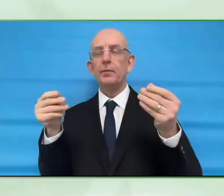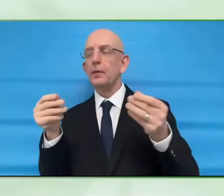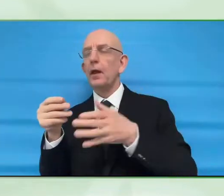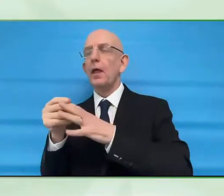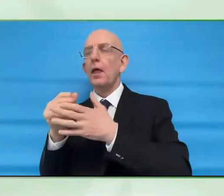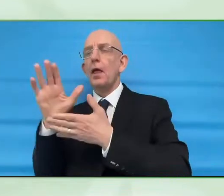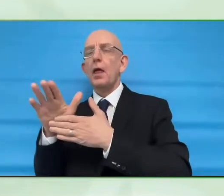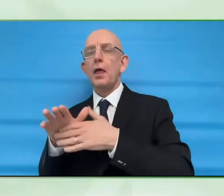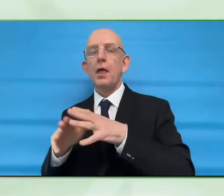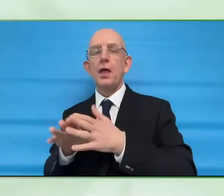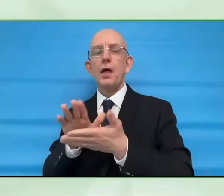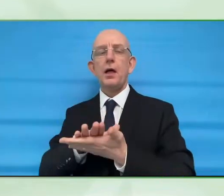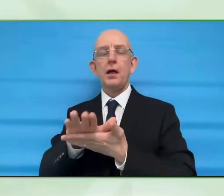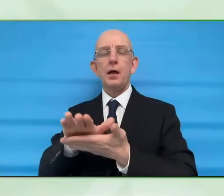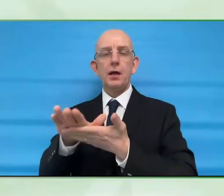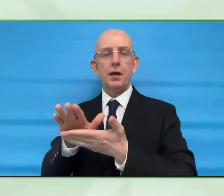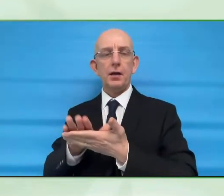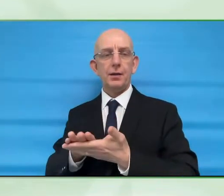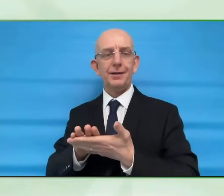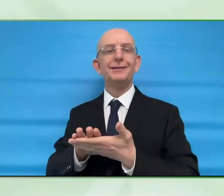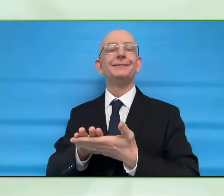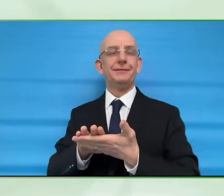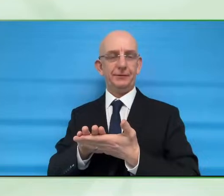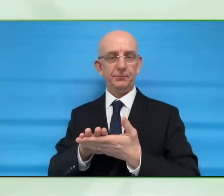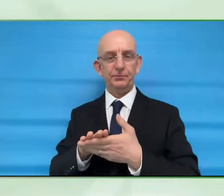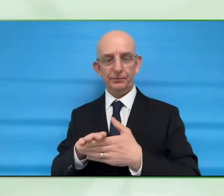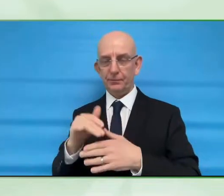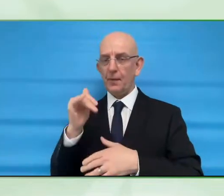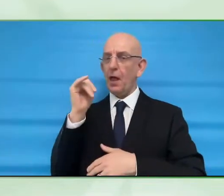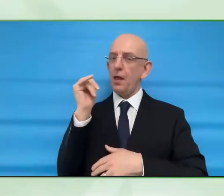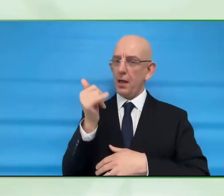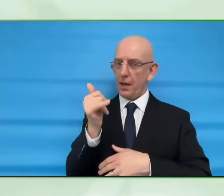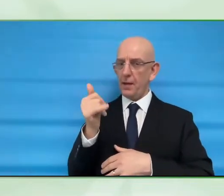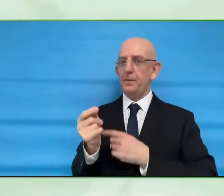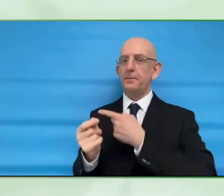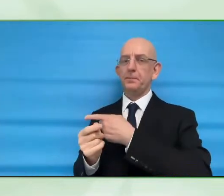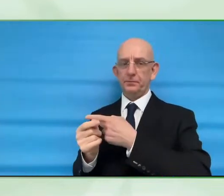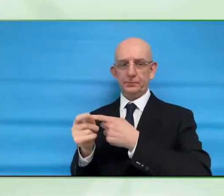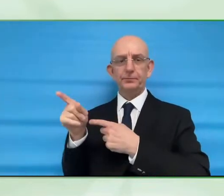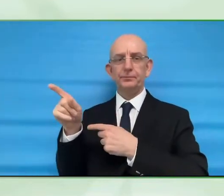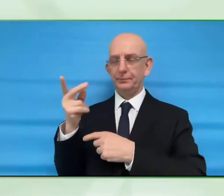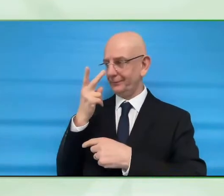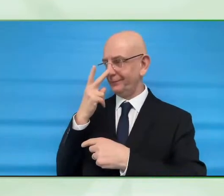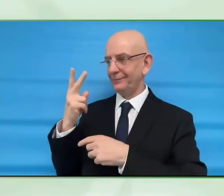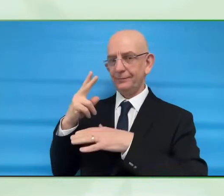Can you tell the composition of the planet?